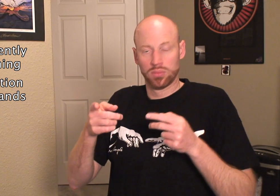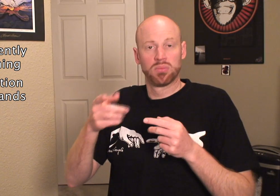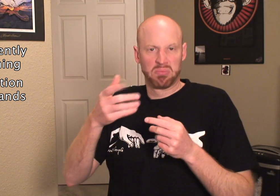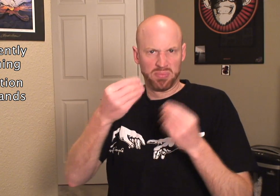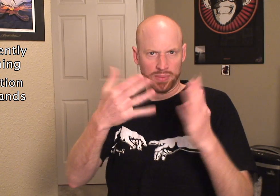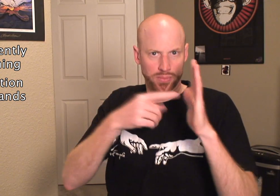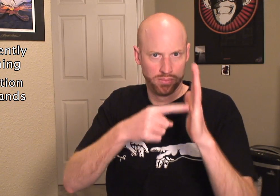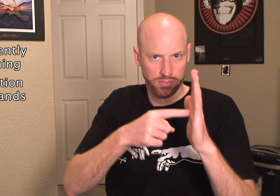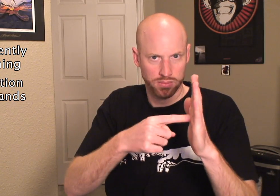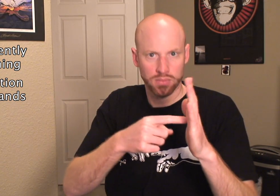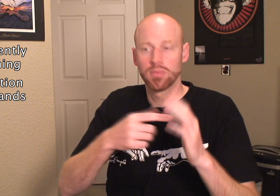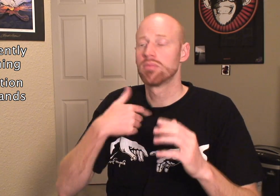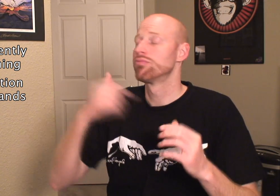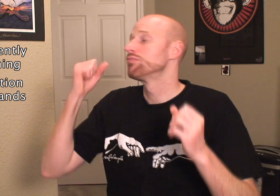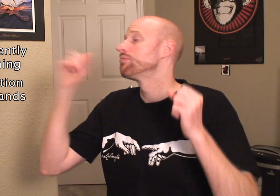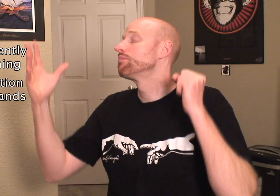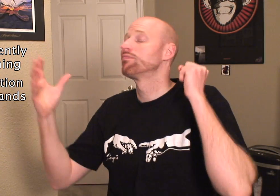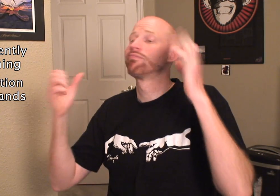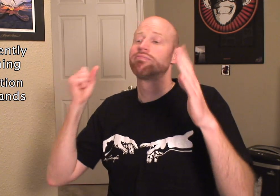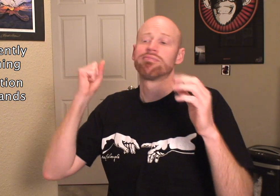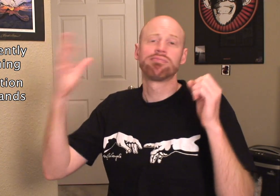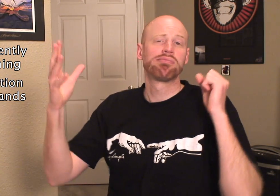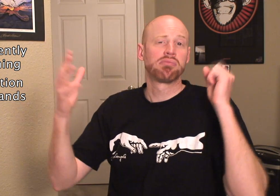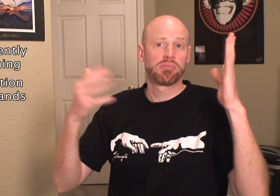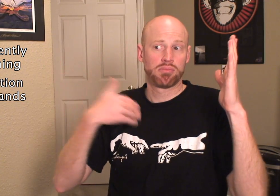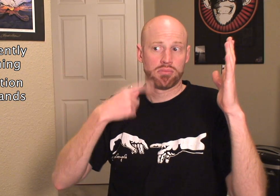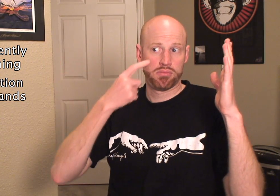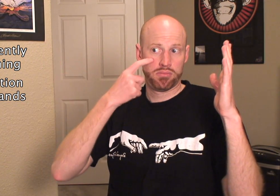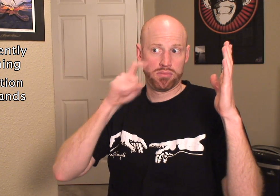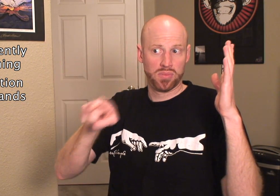For instance: If the one currently signing notices